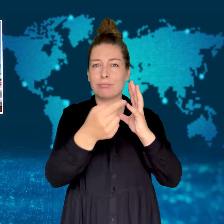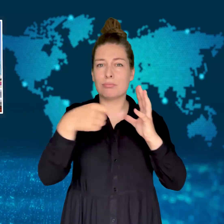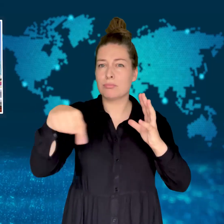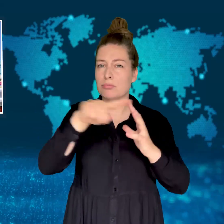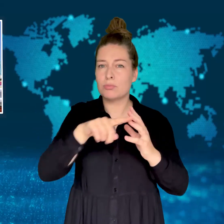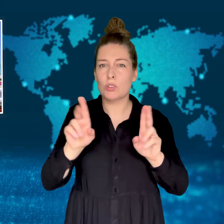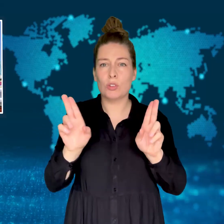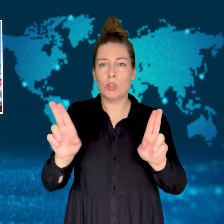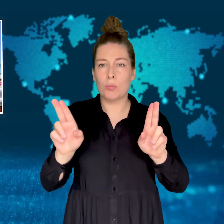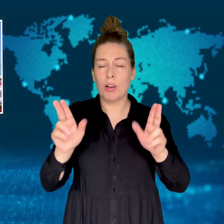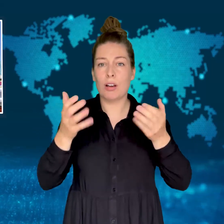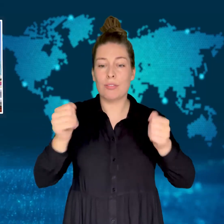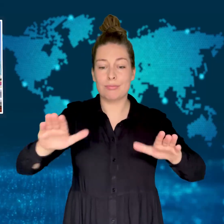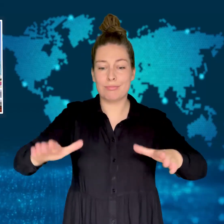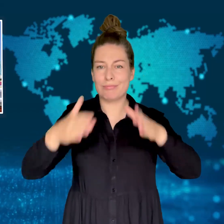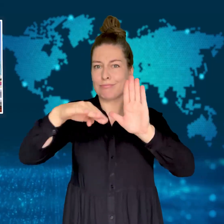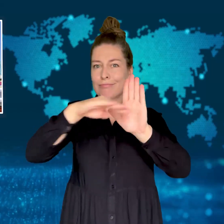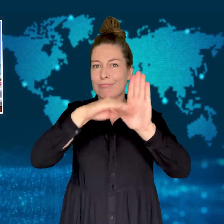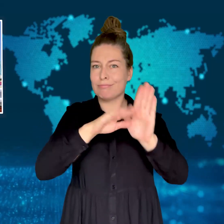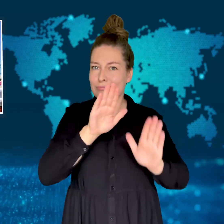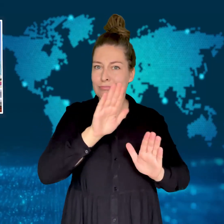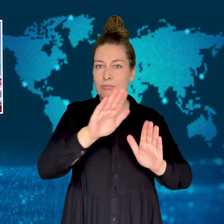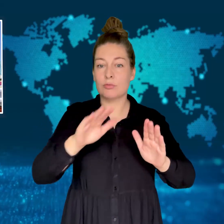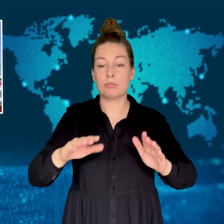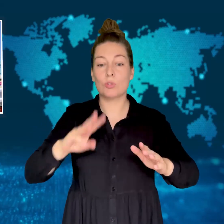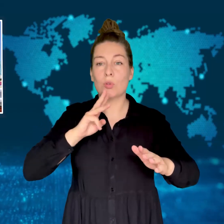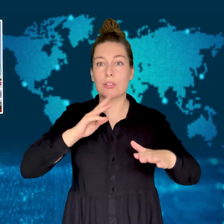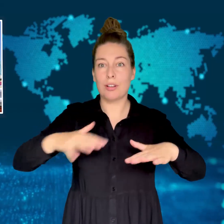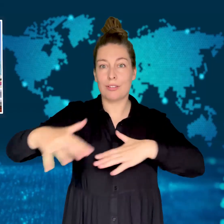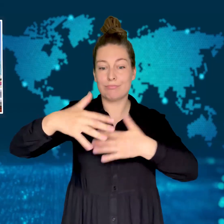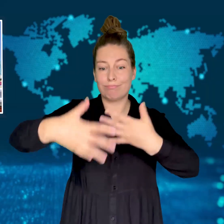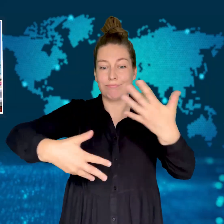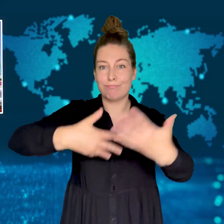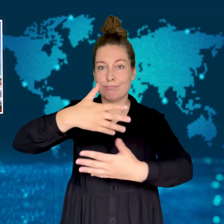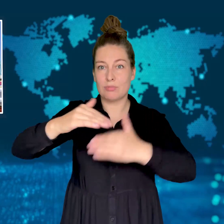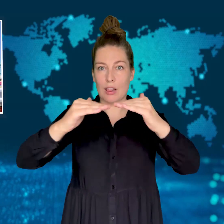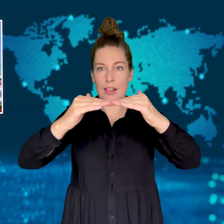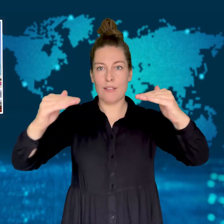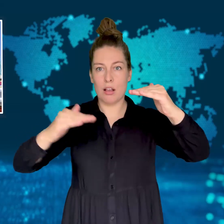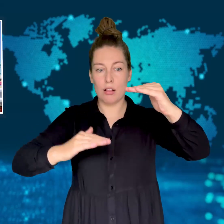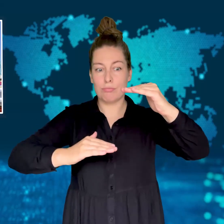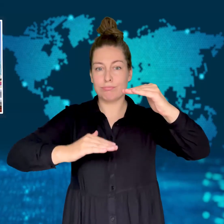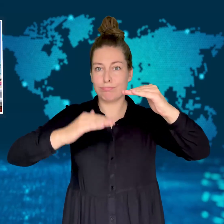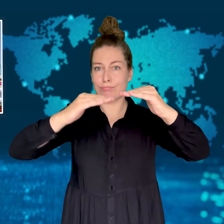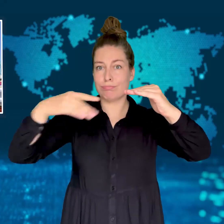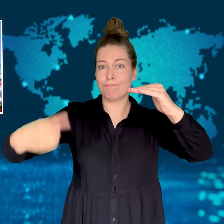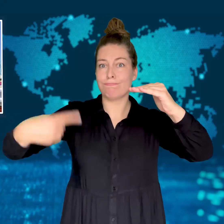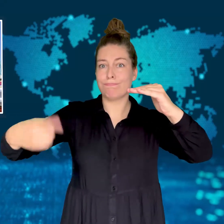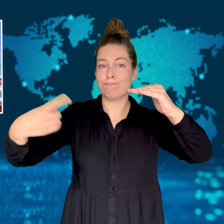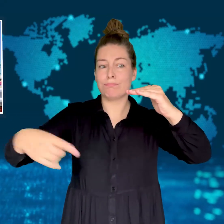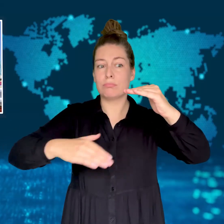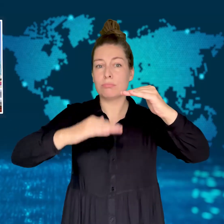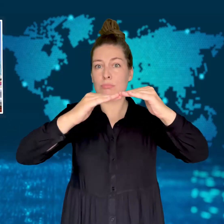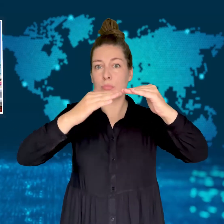the water that will be released, and it's believed